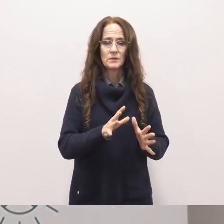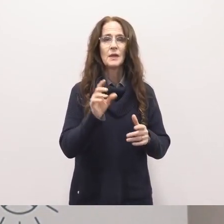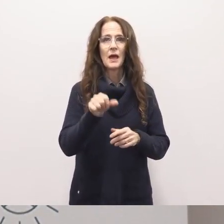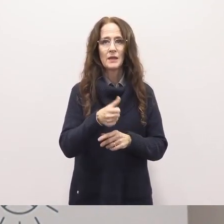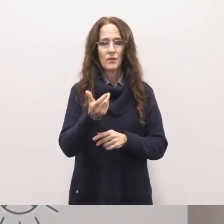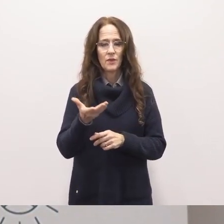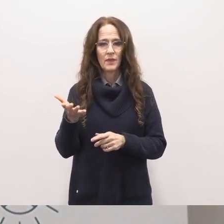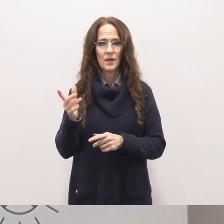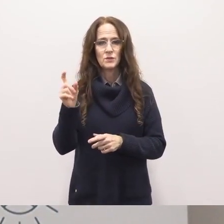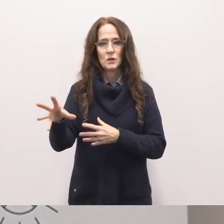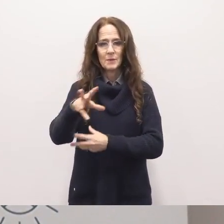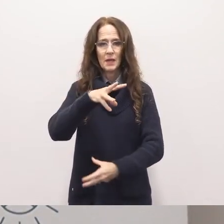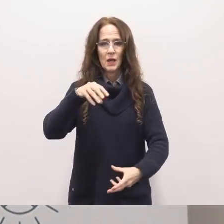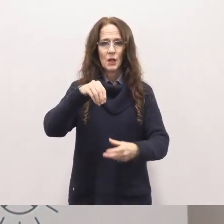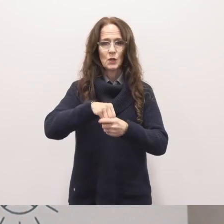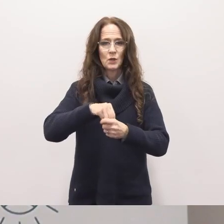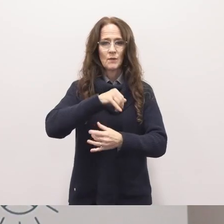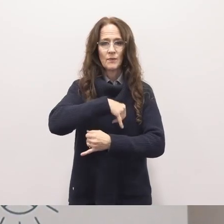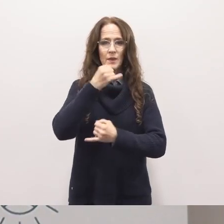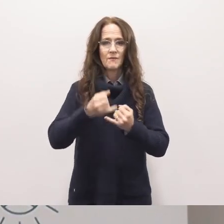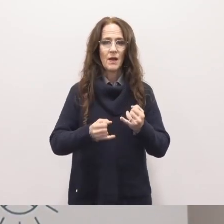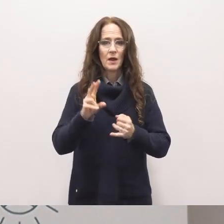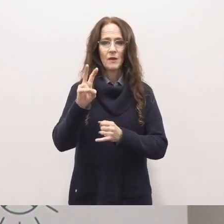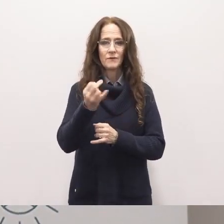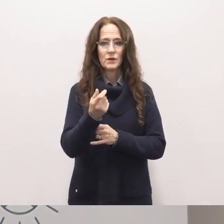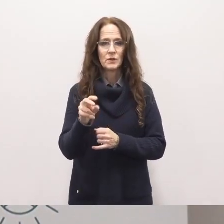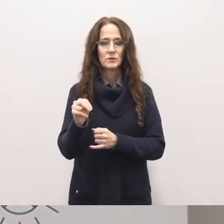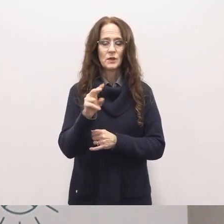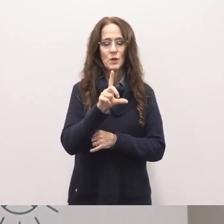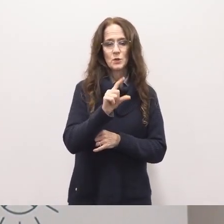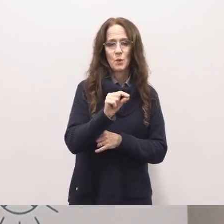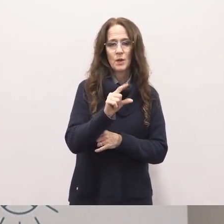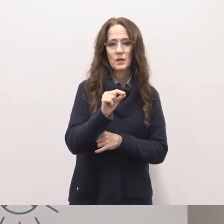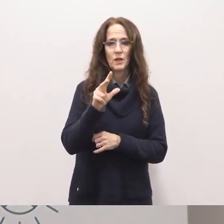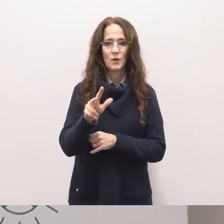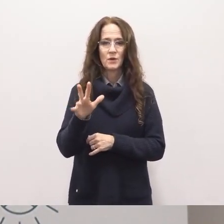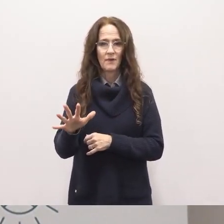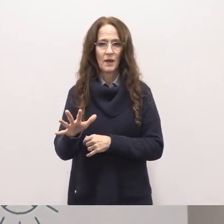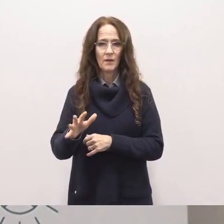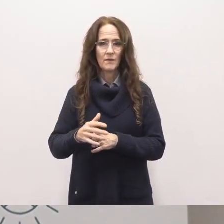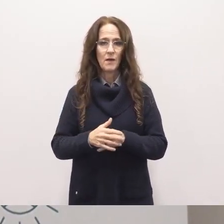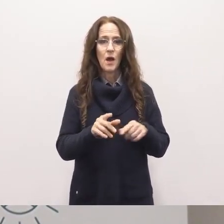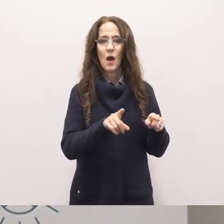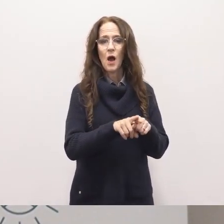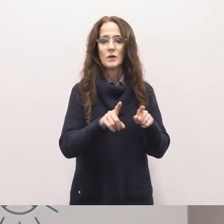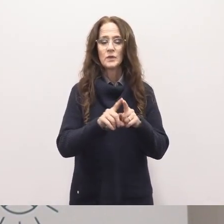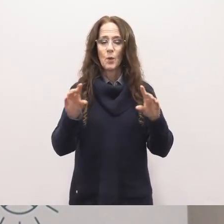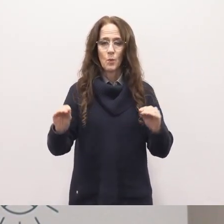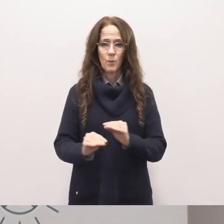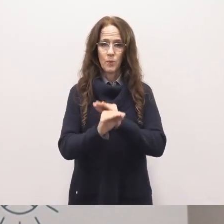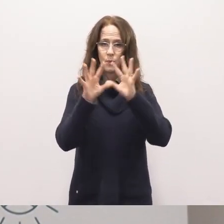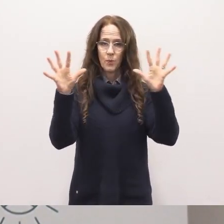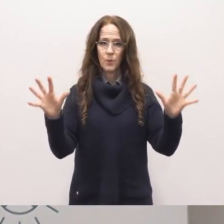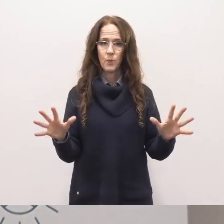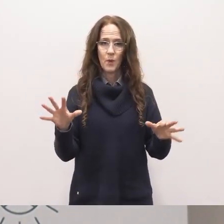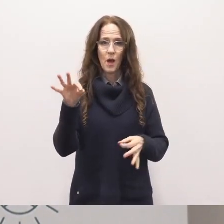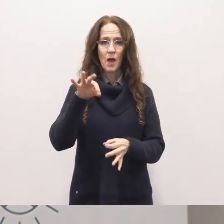that should have been included in the final version of Vision 2035. I also want to clarify that I voted in favor